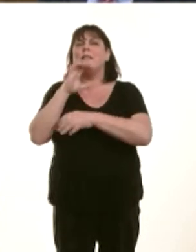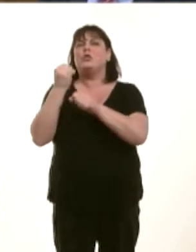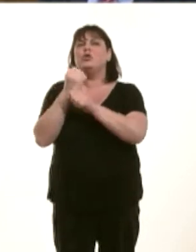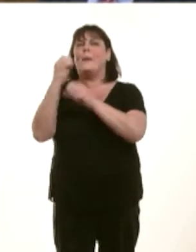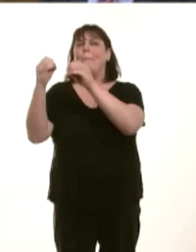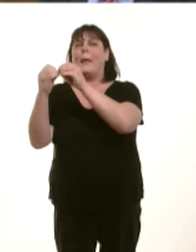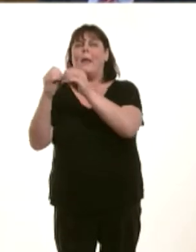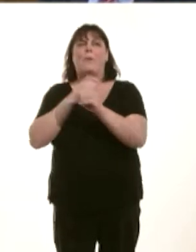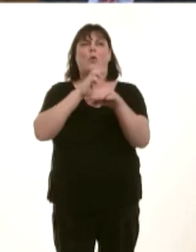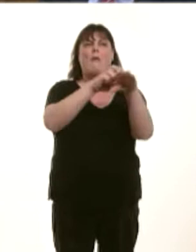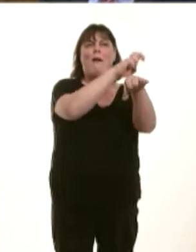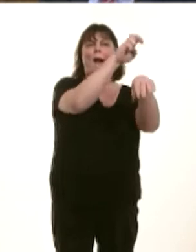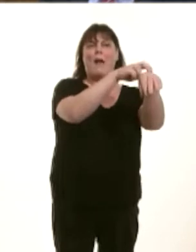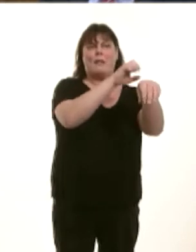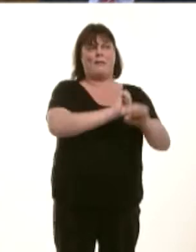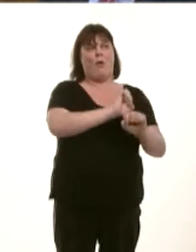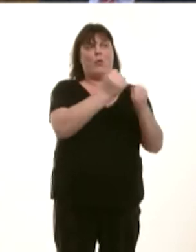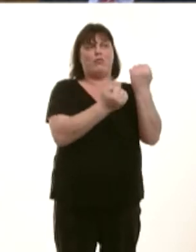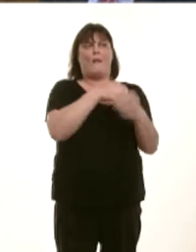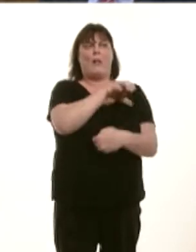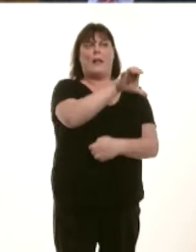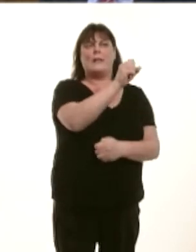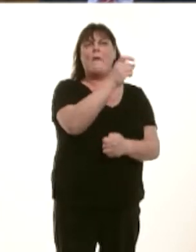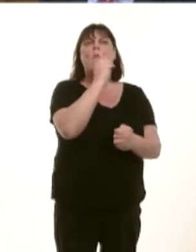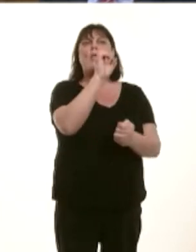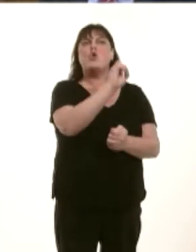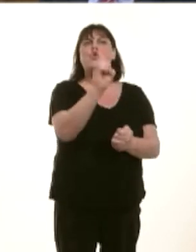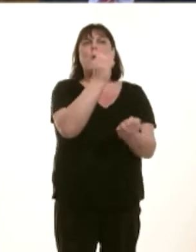its own driver licensing system and they have a European Union flag on their licences, as